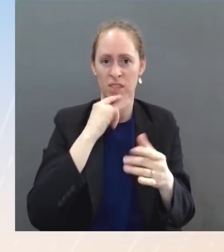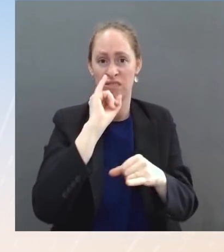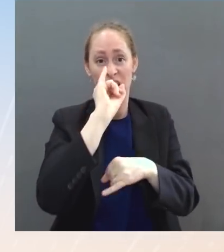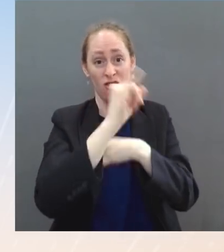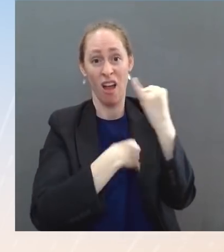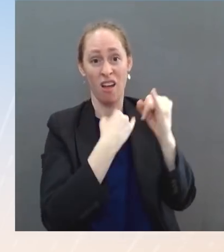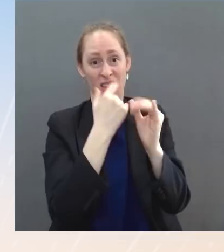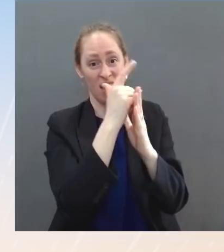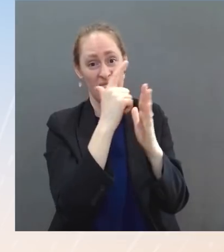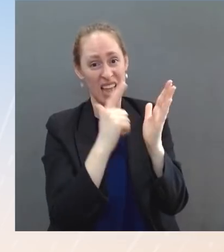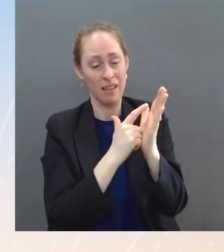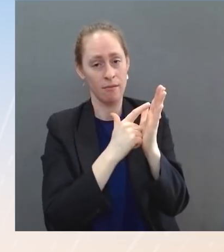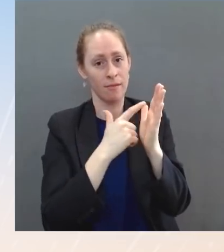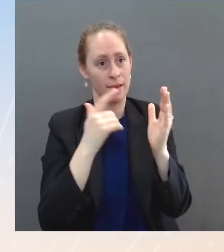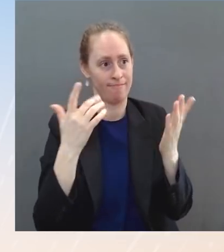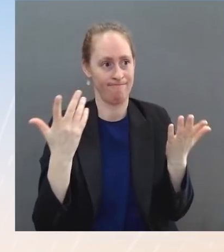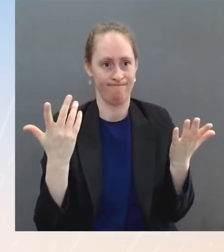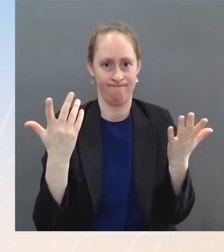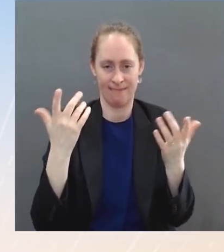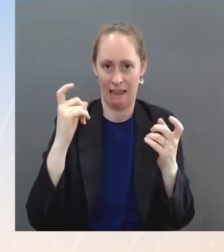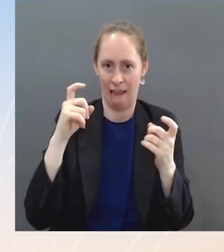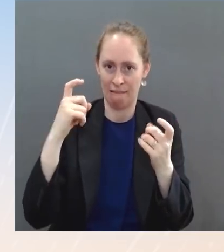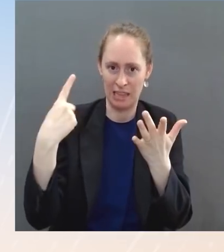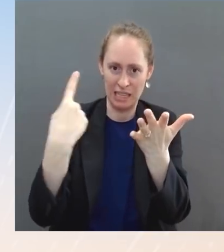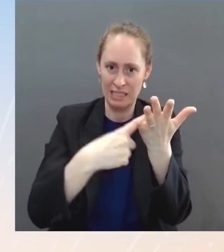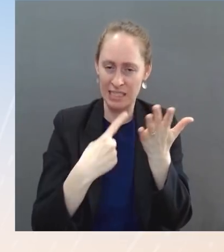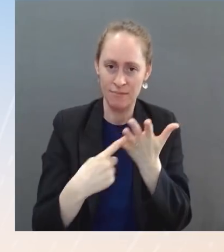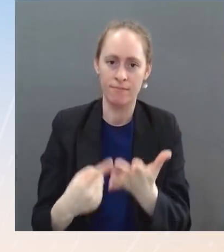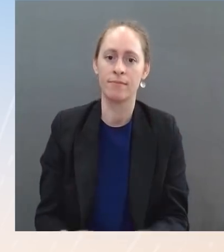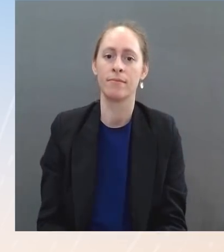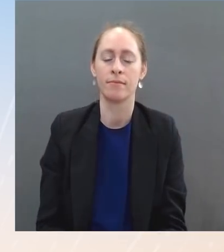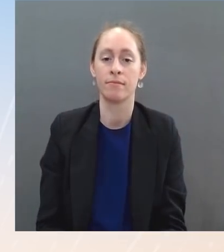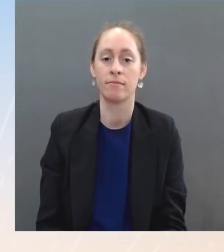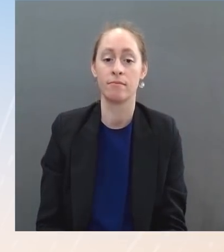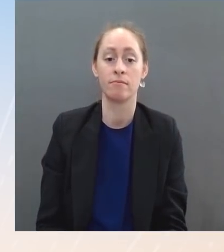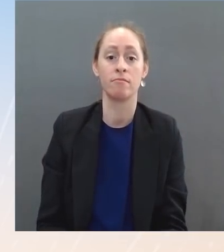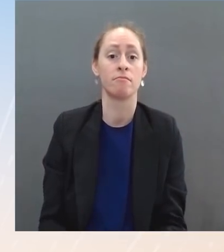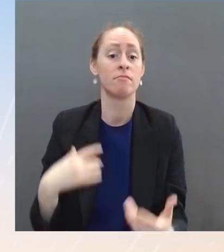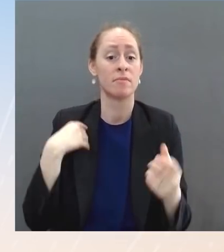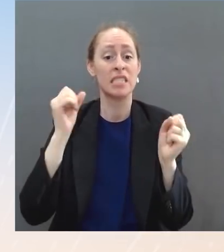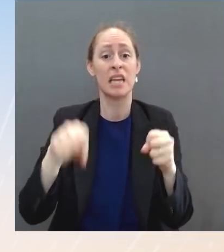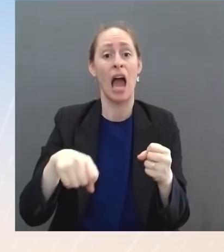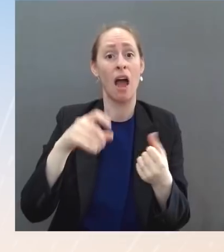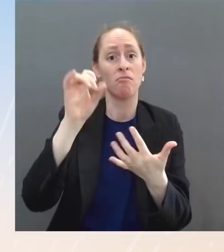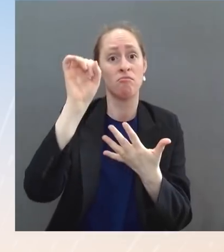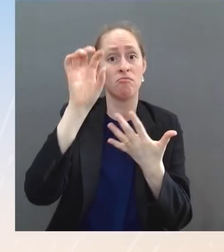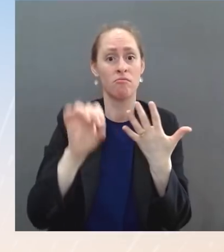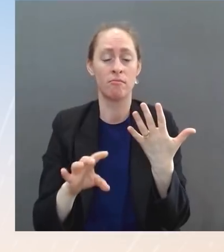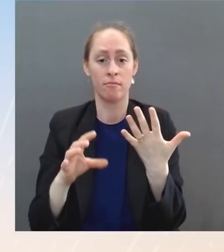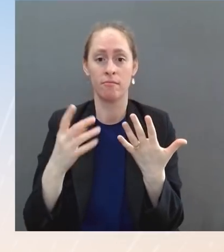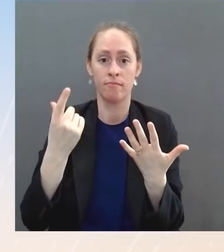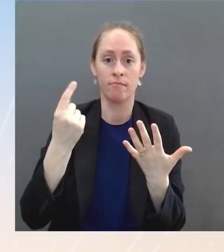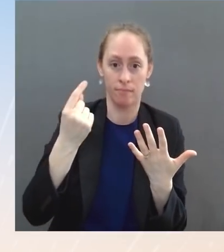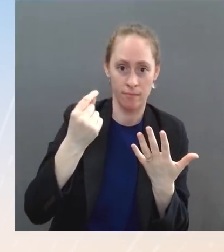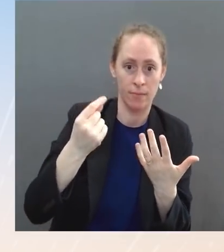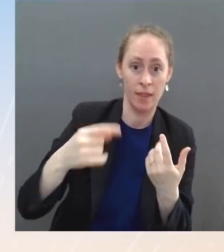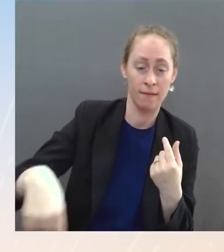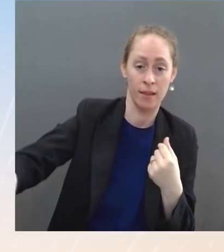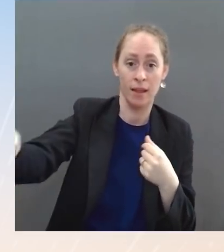and I can't give you a sense of the mechanisms of -- of, if convicted, what would happen. The Press: Okay. A question about college sports. In some places like the Ivy League,